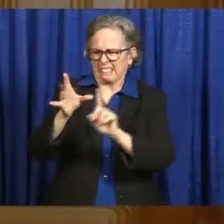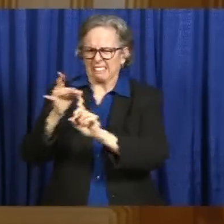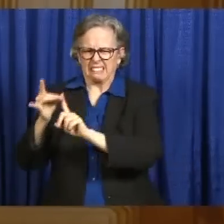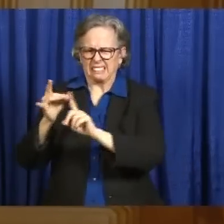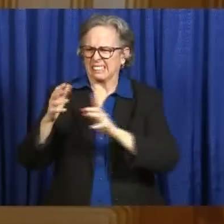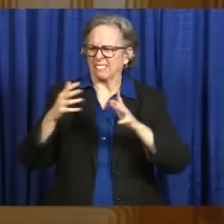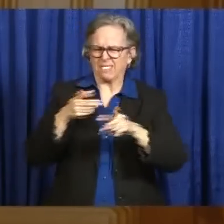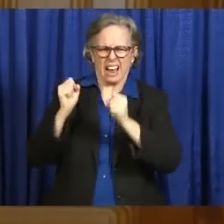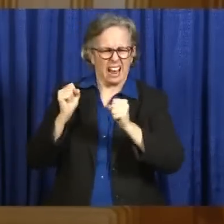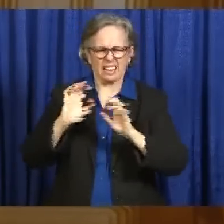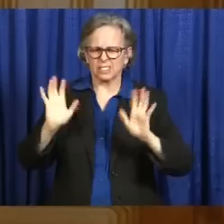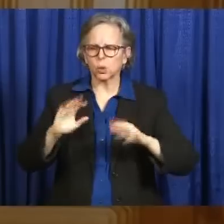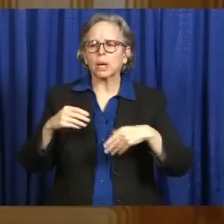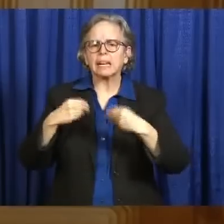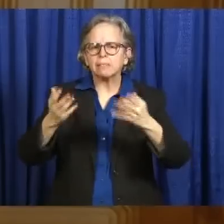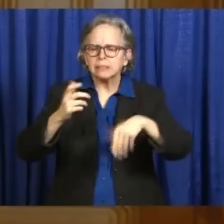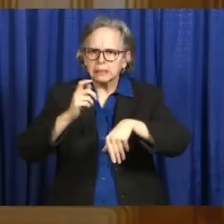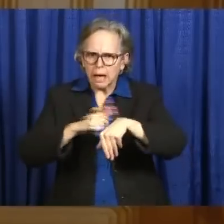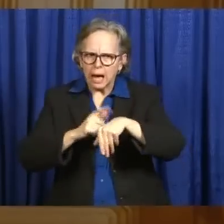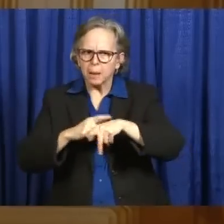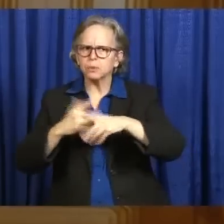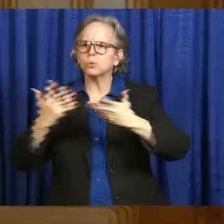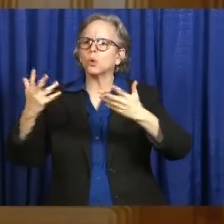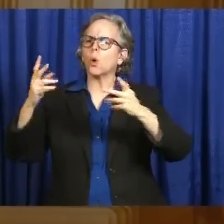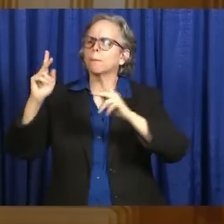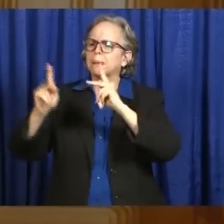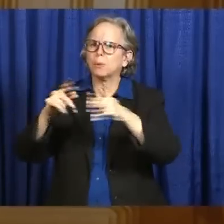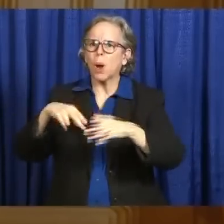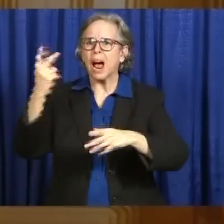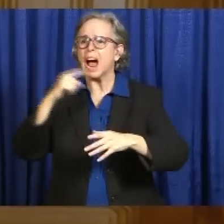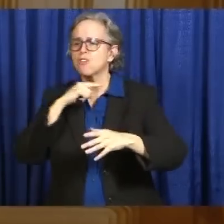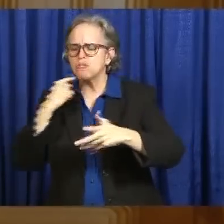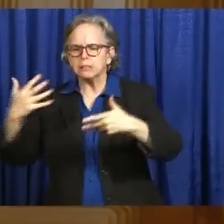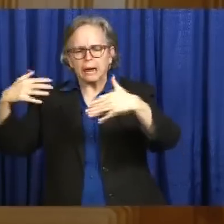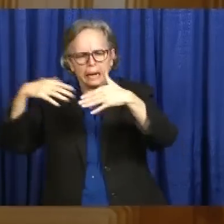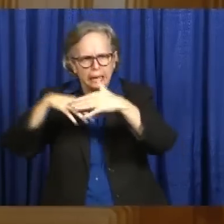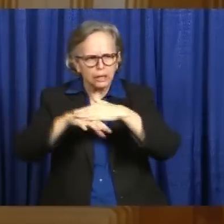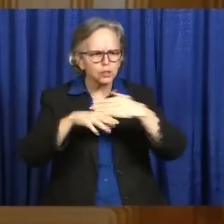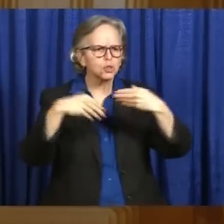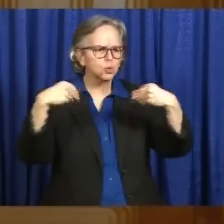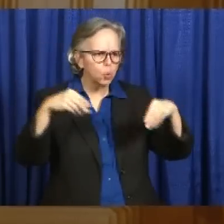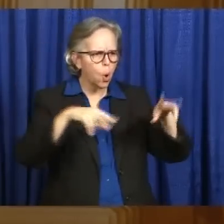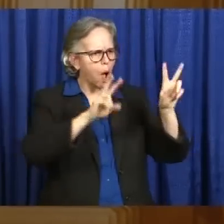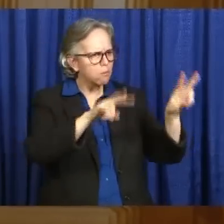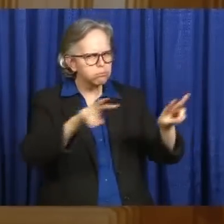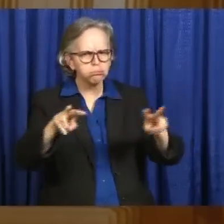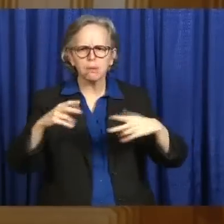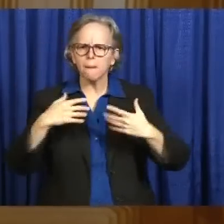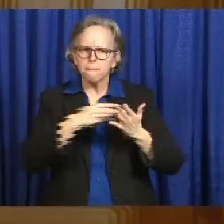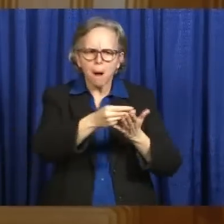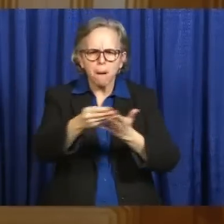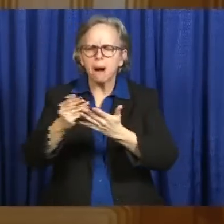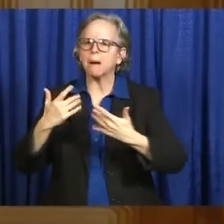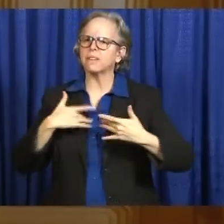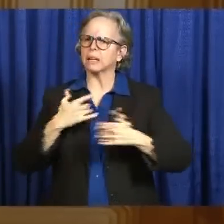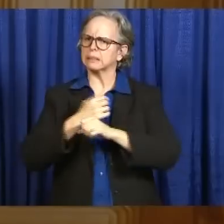CREATE A BIG SURGE OF PEOPLE DURING A LIMITED PERIOD OF TIME WHEN THOSE ARE THE MOST VULNERABLE INDIVIDUALS. ALLOW ENOUGH TIME FOR THOSE FOLKS TO